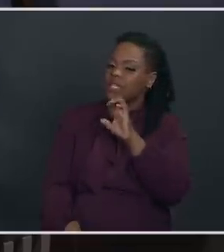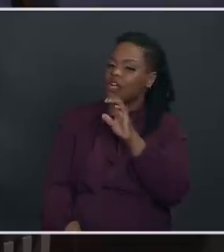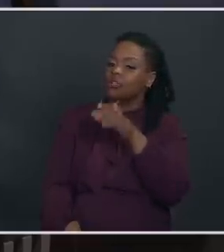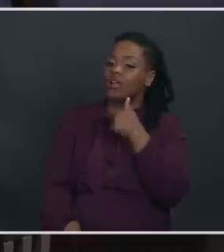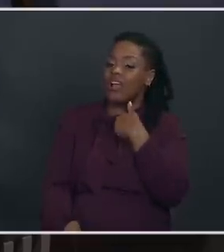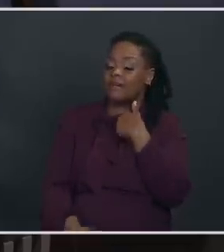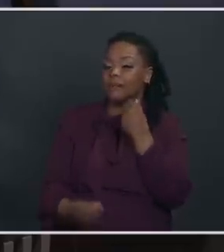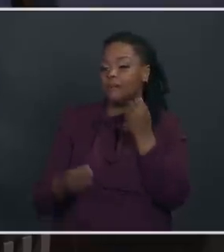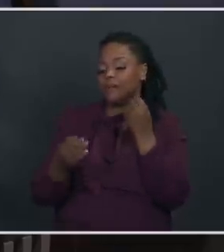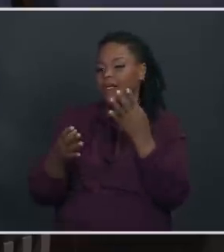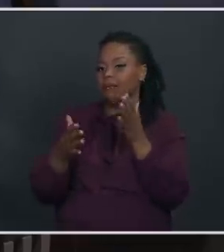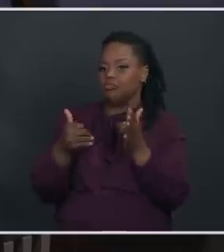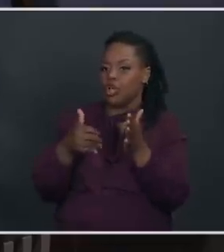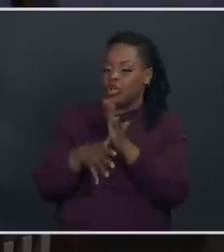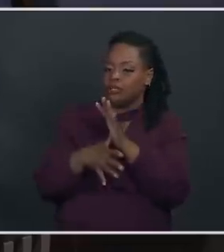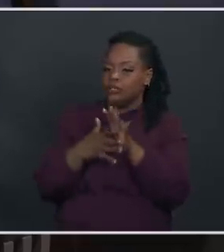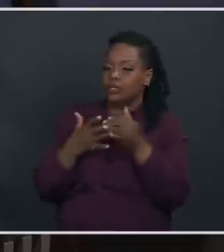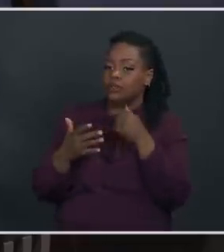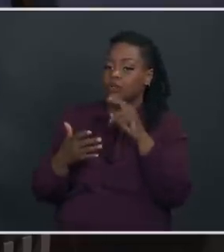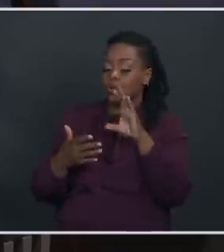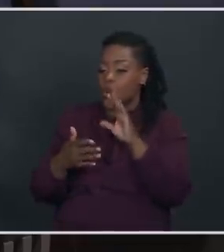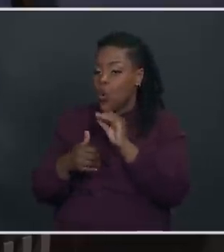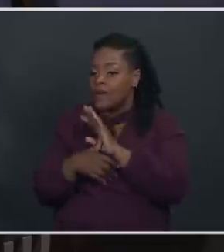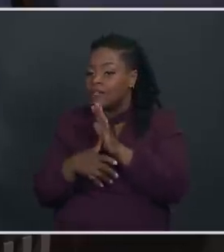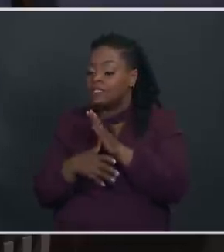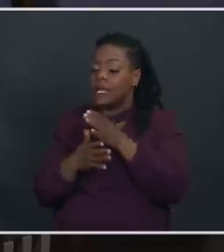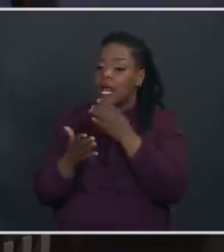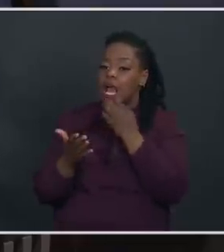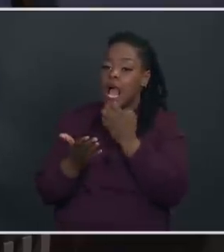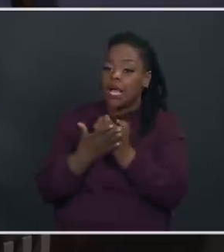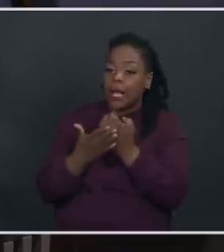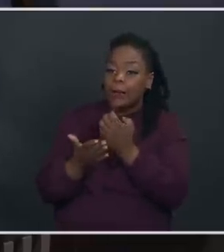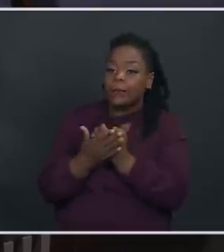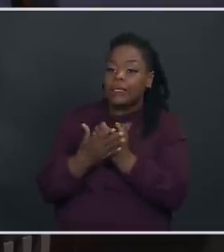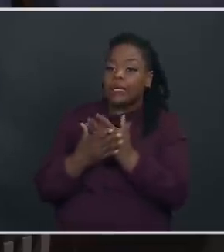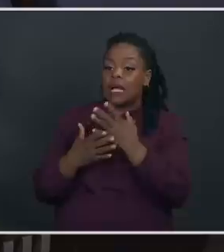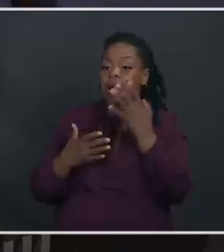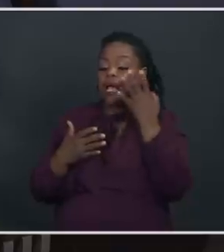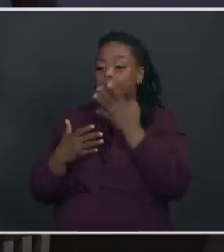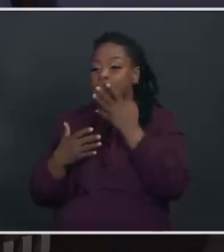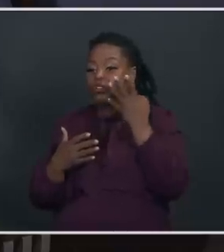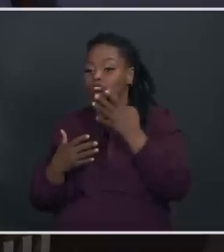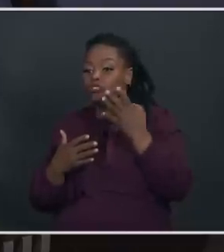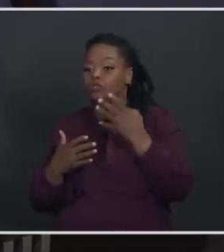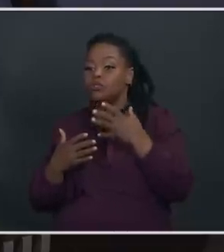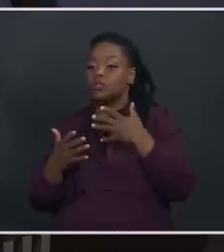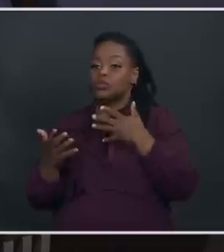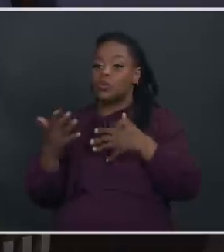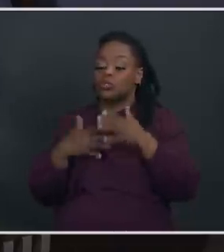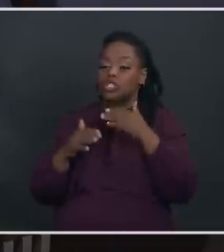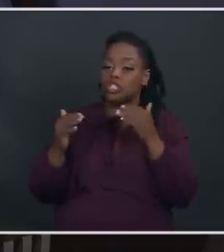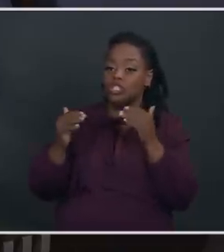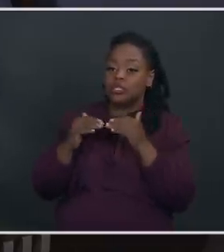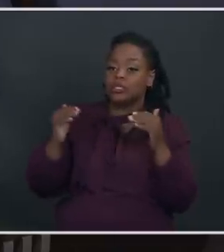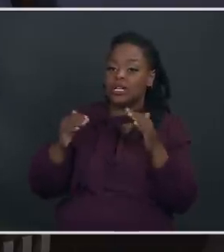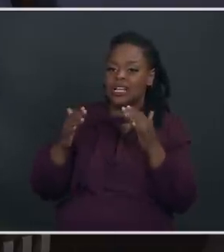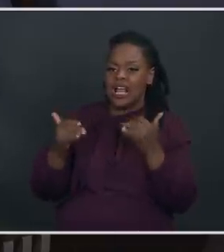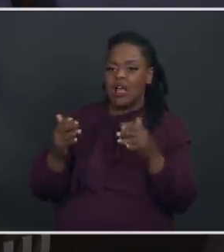immigration, racial justice, now climate change. As a veteran of Congress, of the Senate, what is the priority? And how quickly